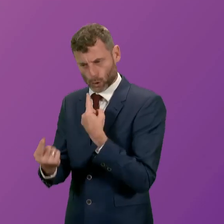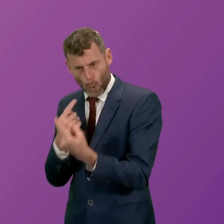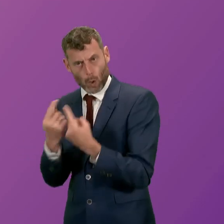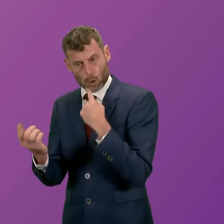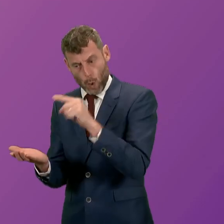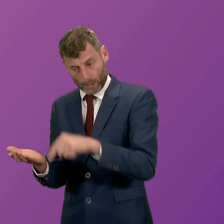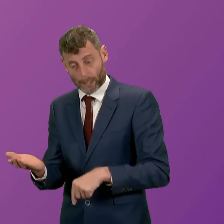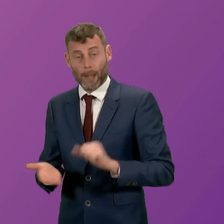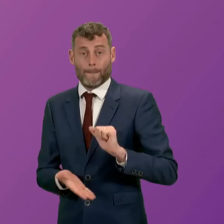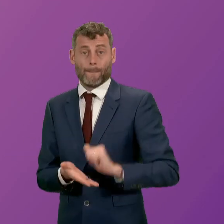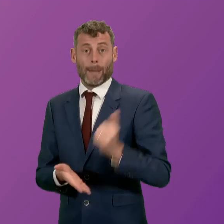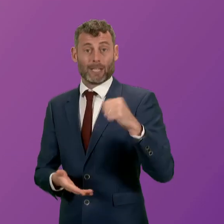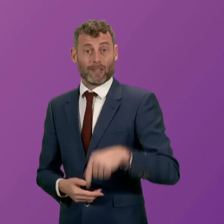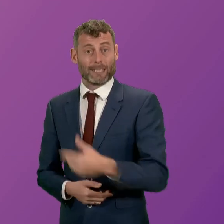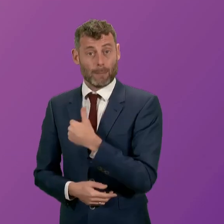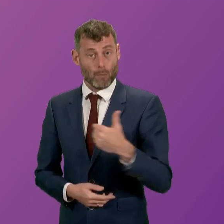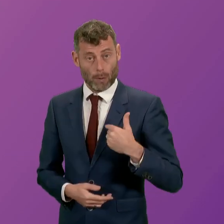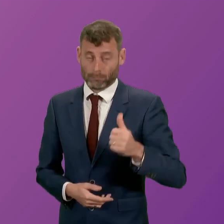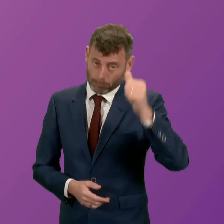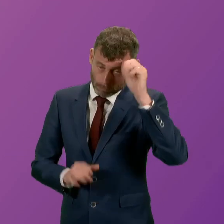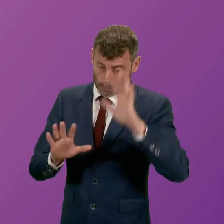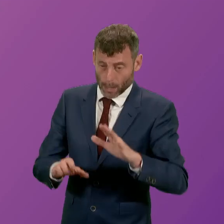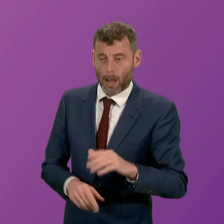has been published this morning. As always with members’ bills,